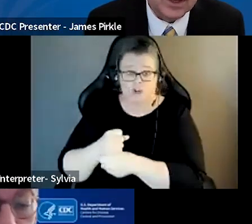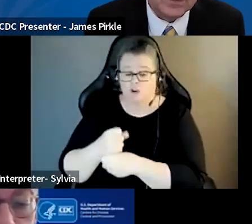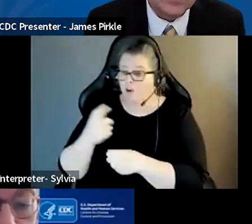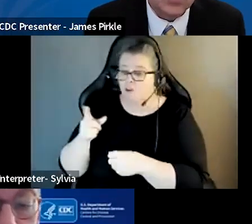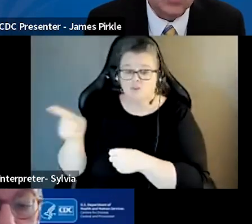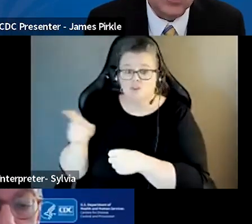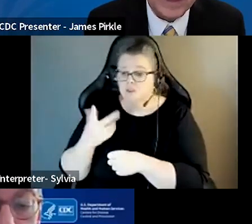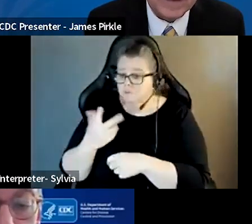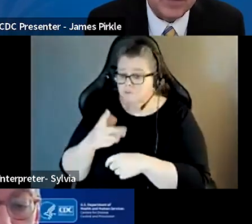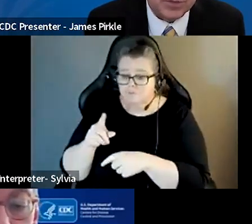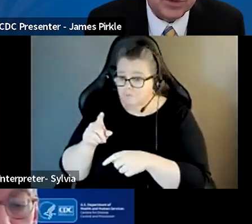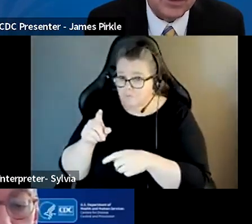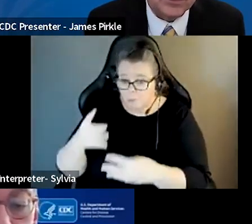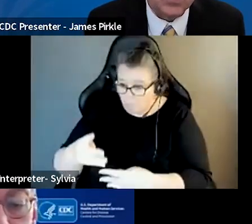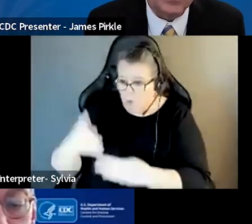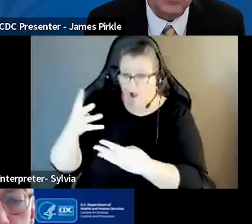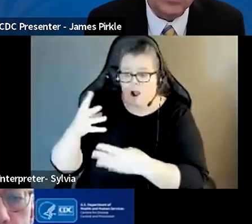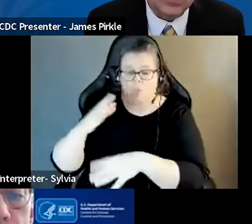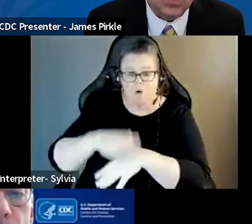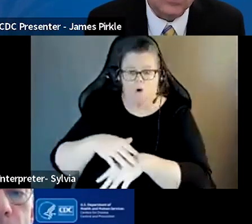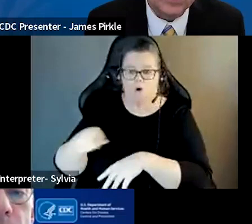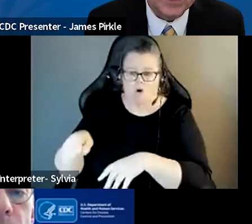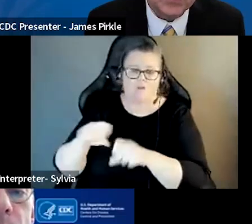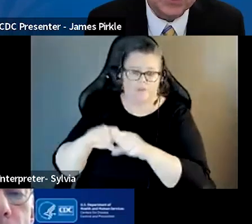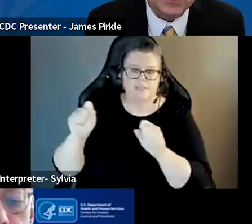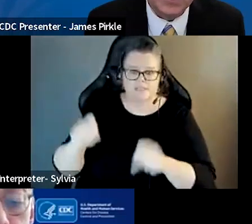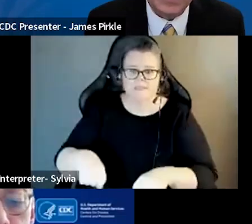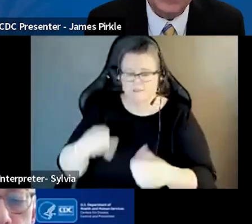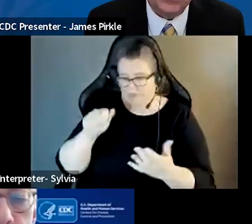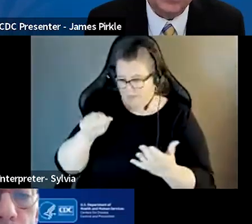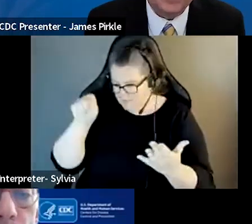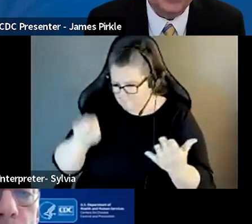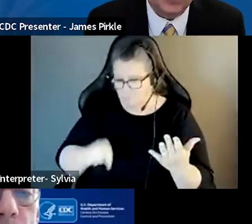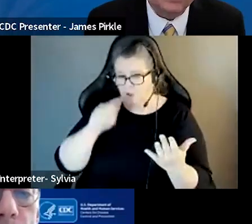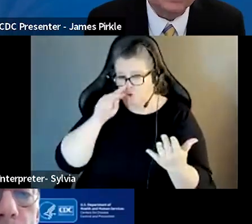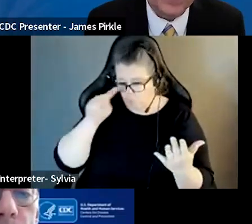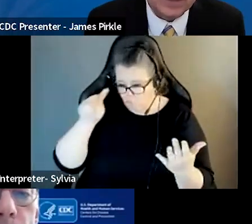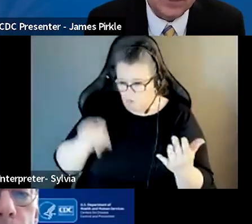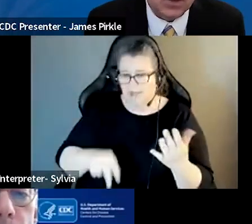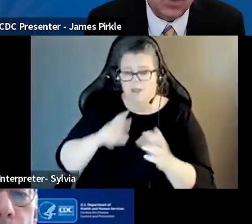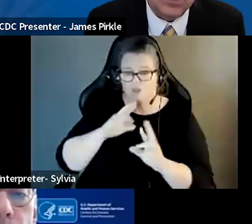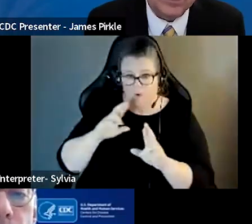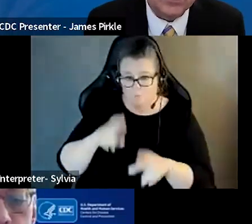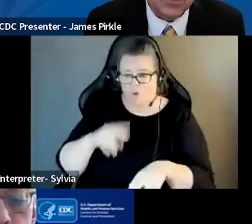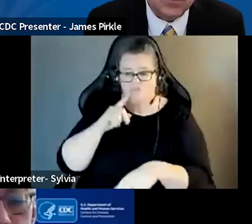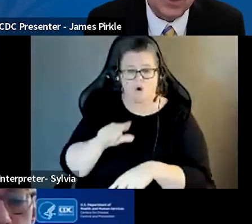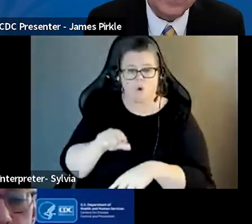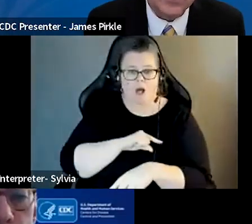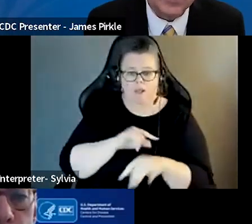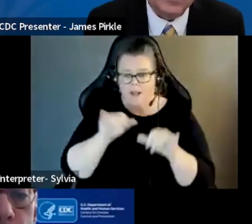So we'll have the ability to report on quality metrics, and then when people are failing quality control criteria,